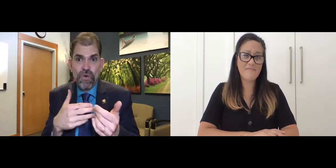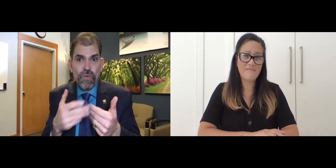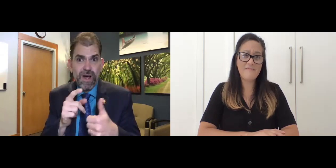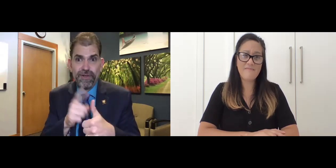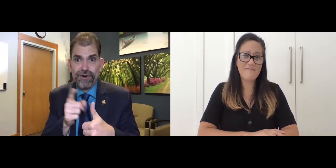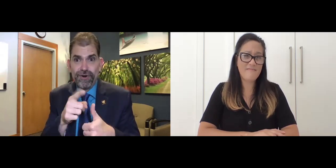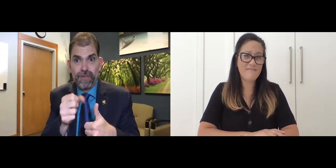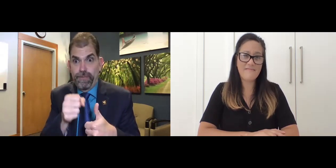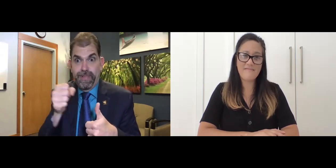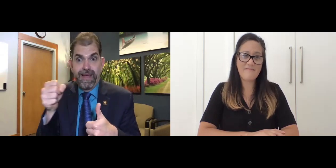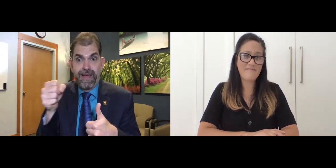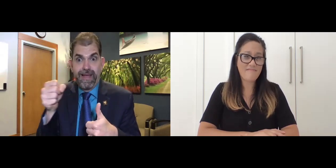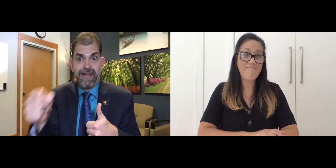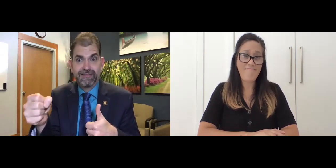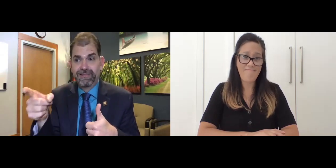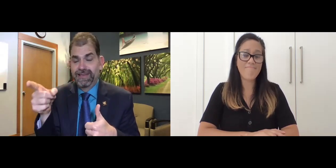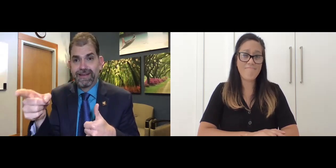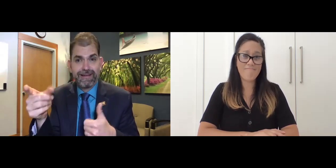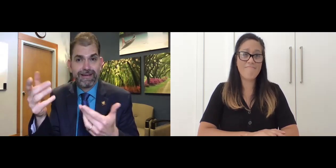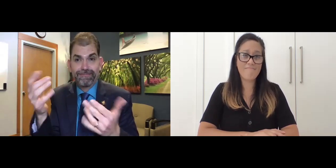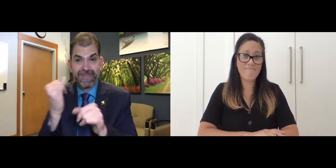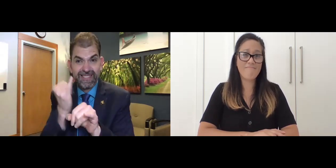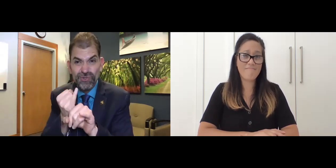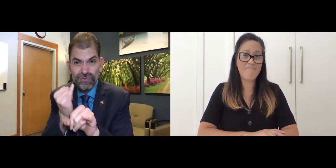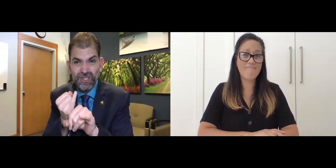So you want a good diagnosis because you don't want the person